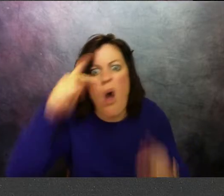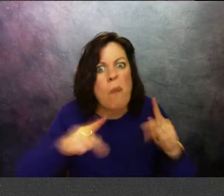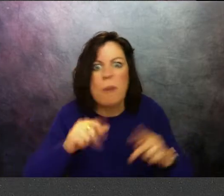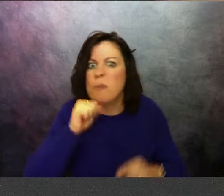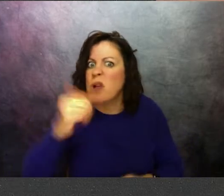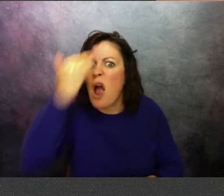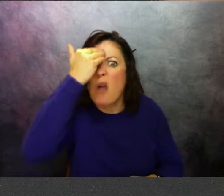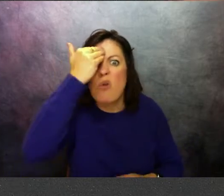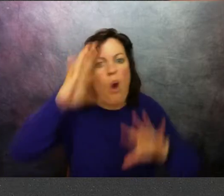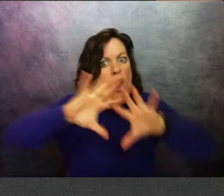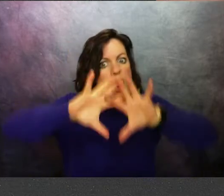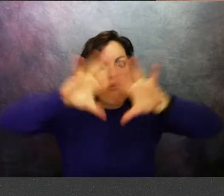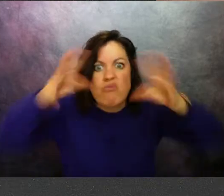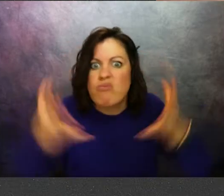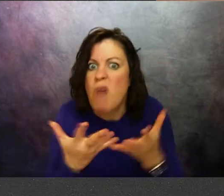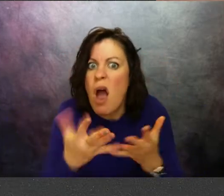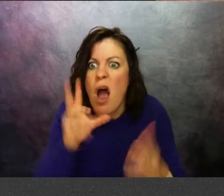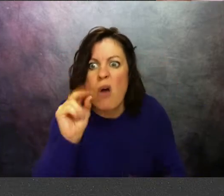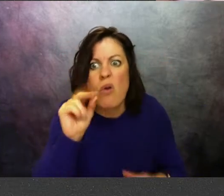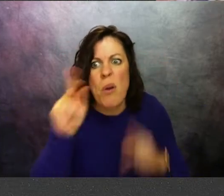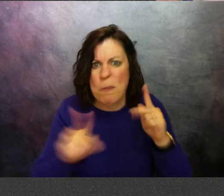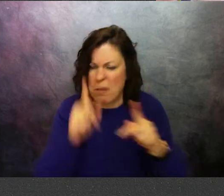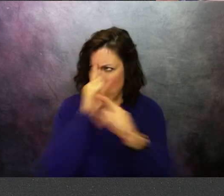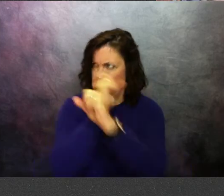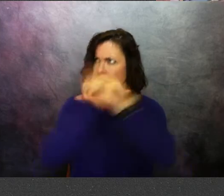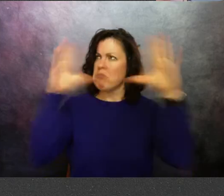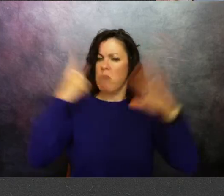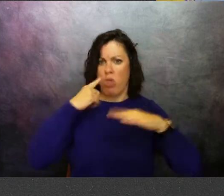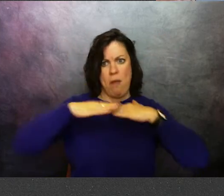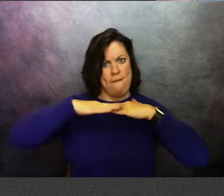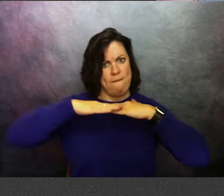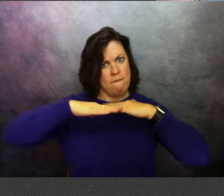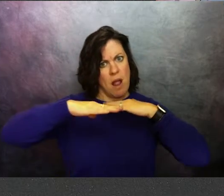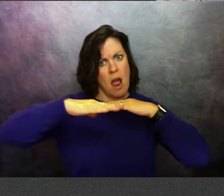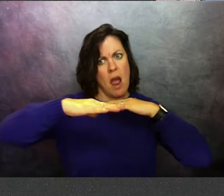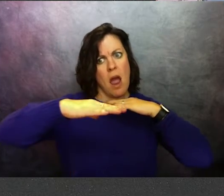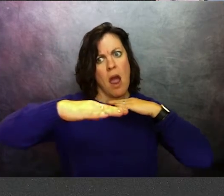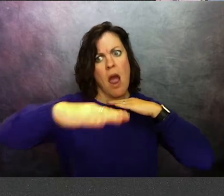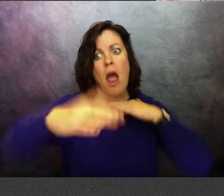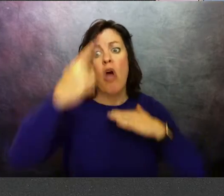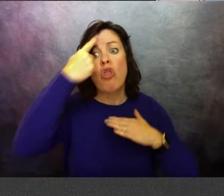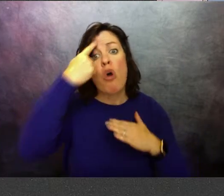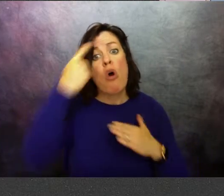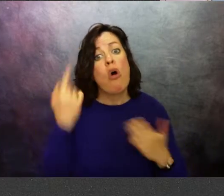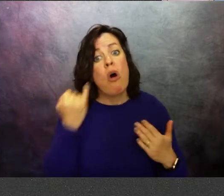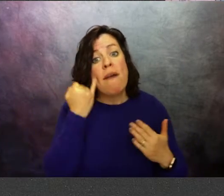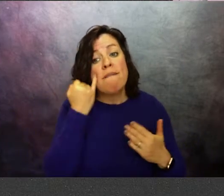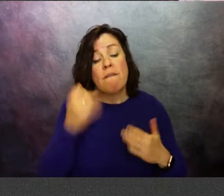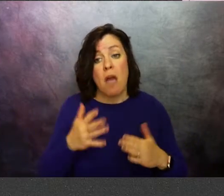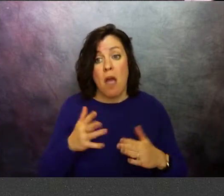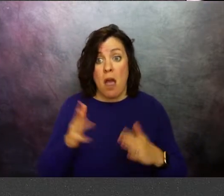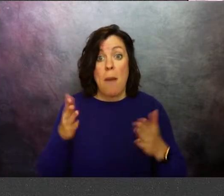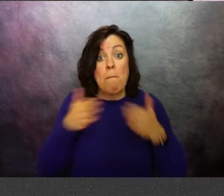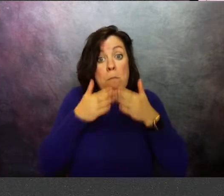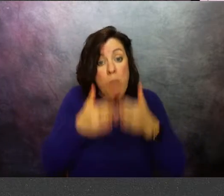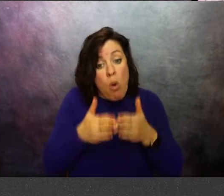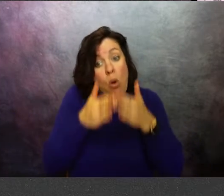They thought it was flat like a map. So they thought that if you took a boat